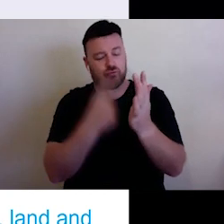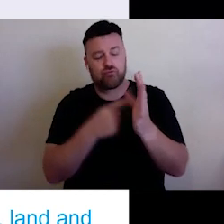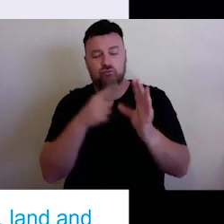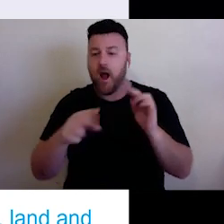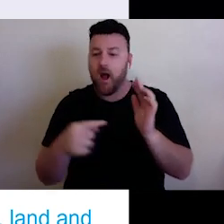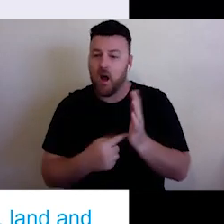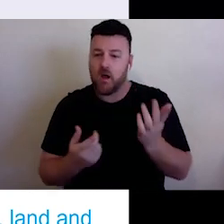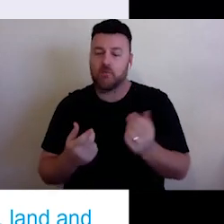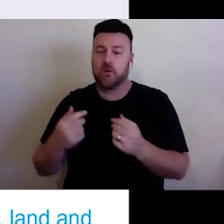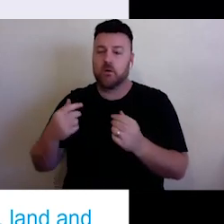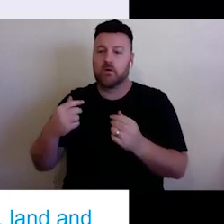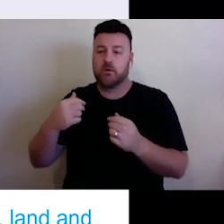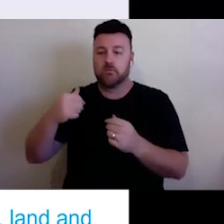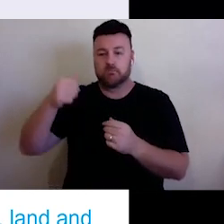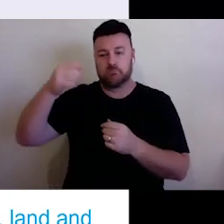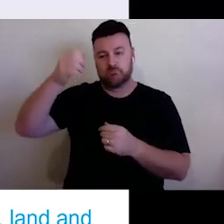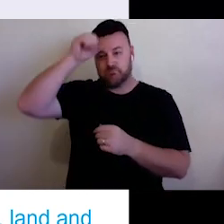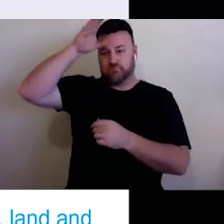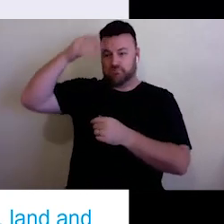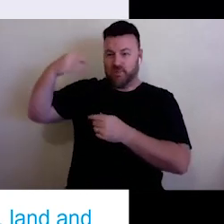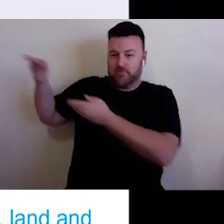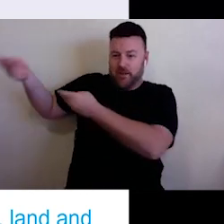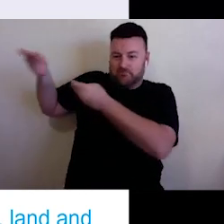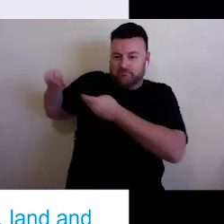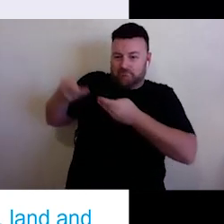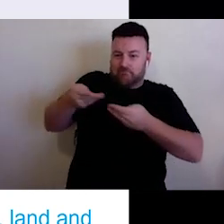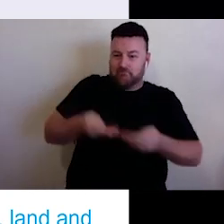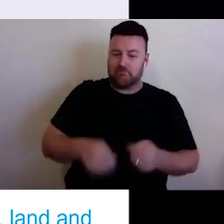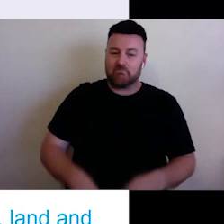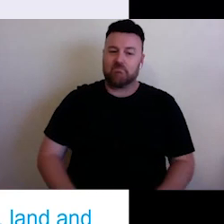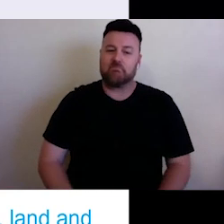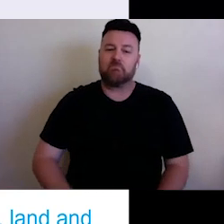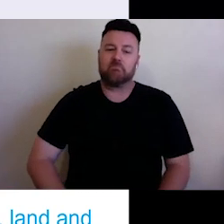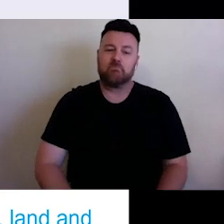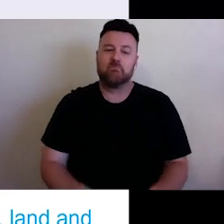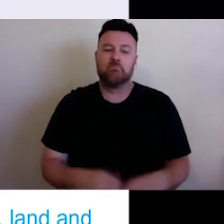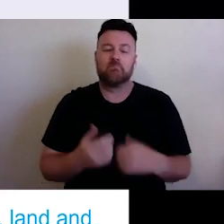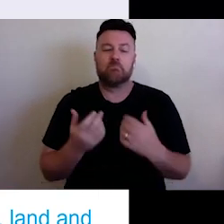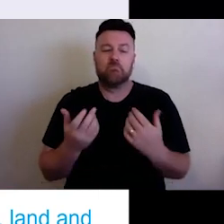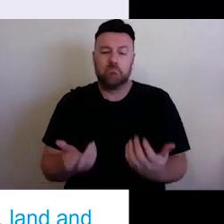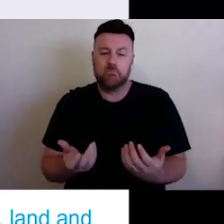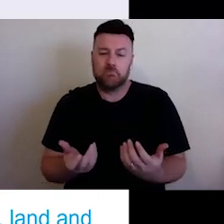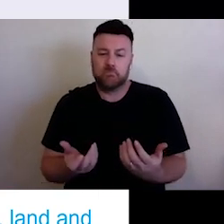knowledge practices can be revitalised through that. If when